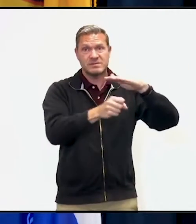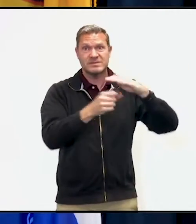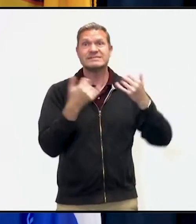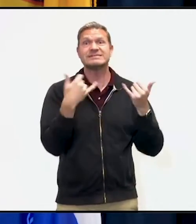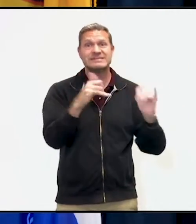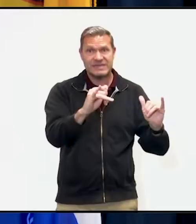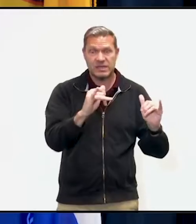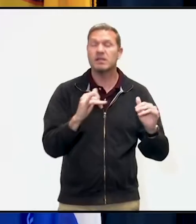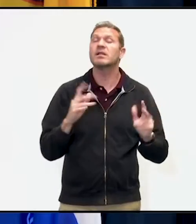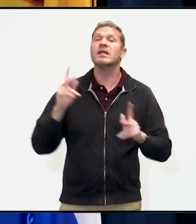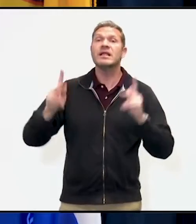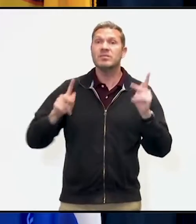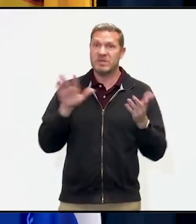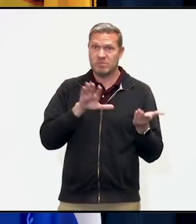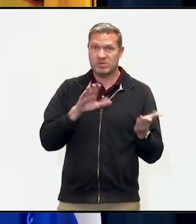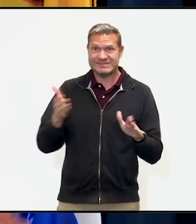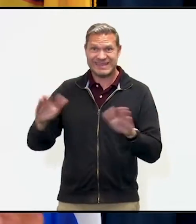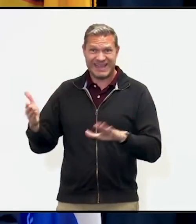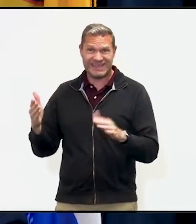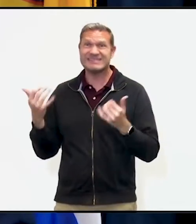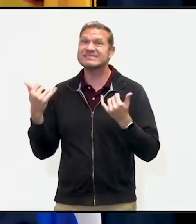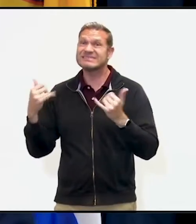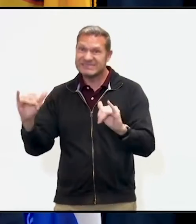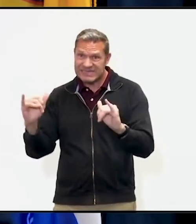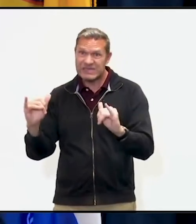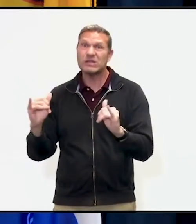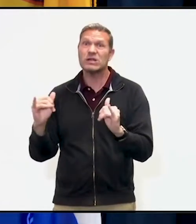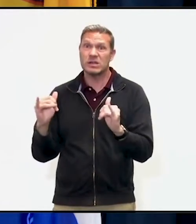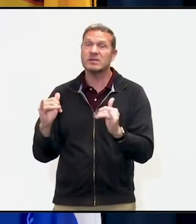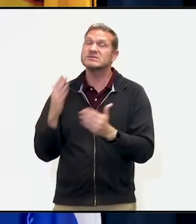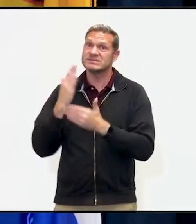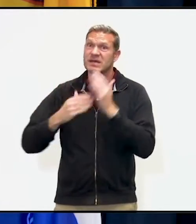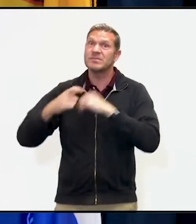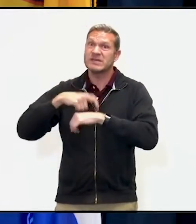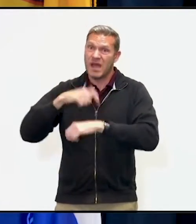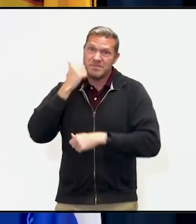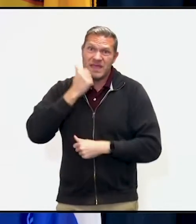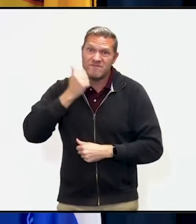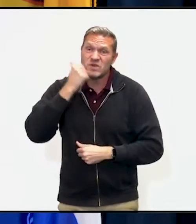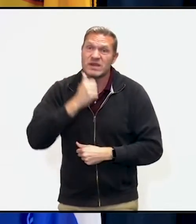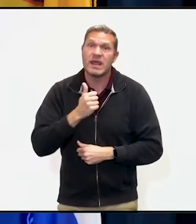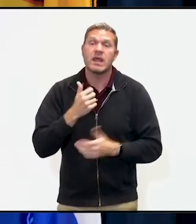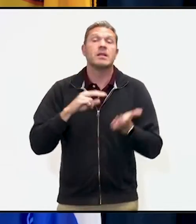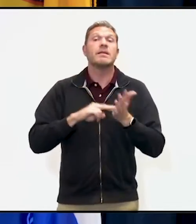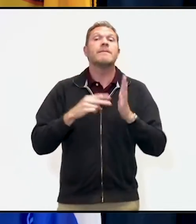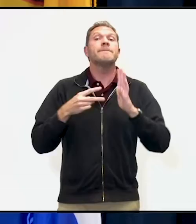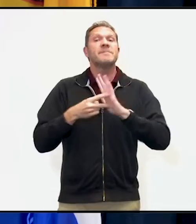on a regular almost daily basis, sometimes daily basis here in the city of Long Beach. And so it's really important that we still do our part.